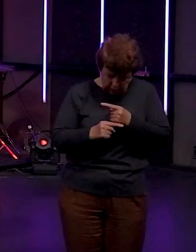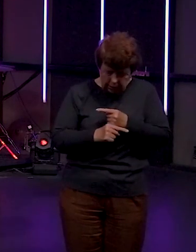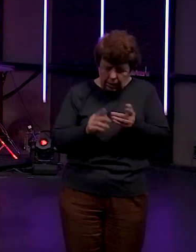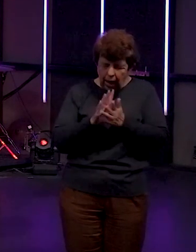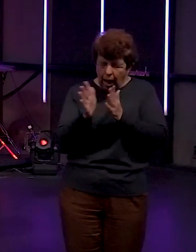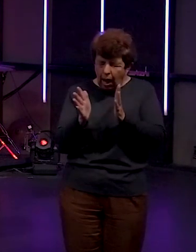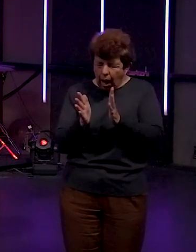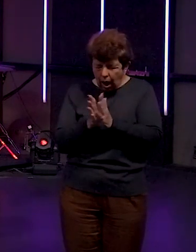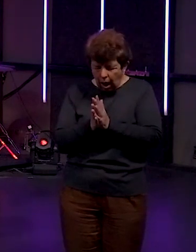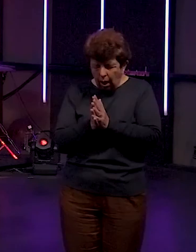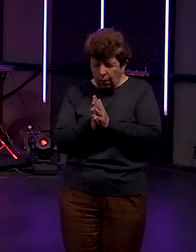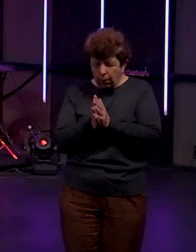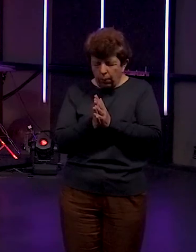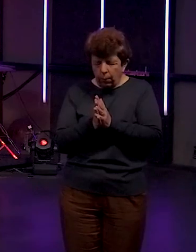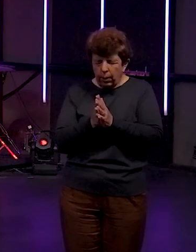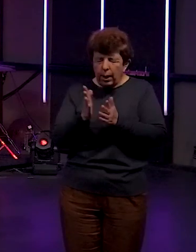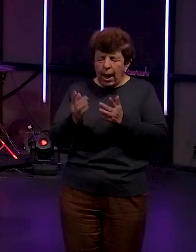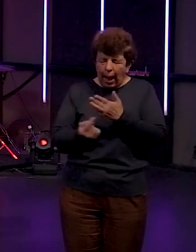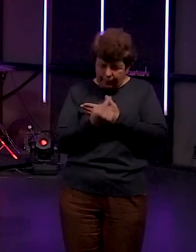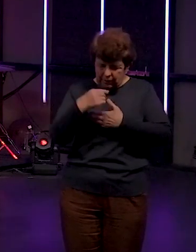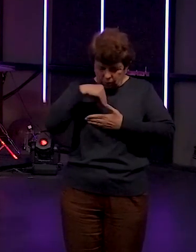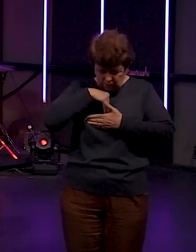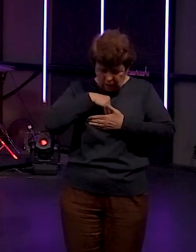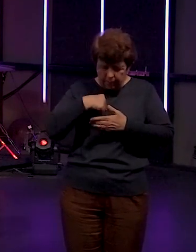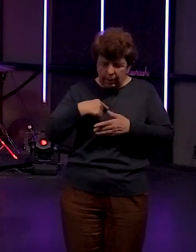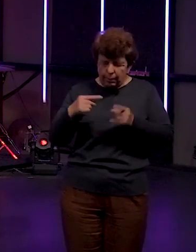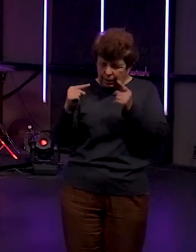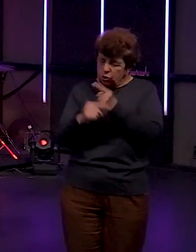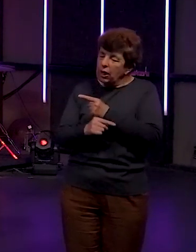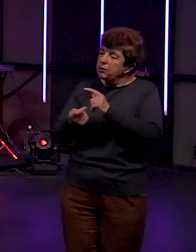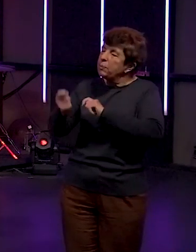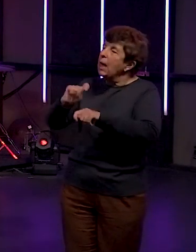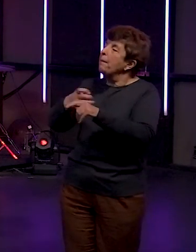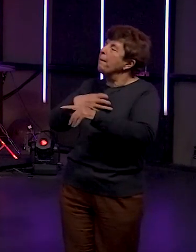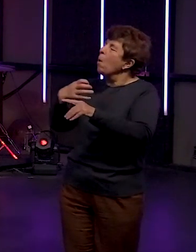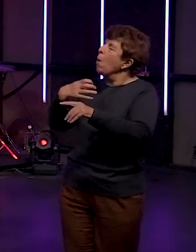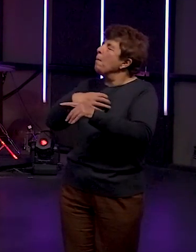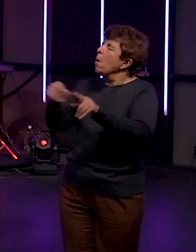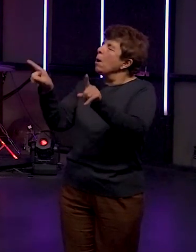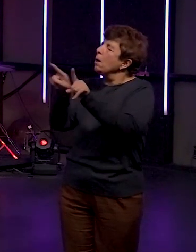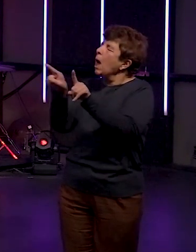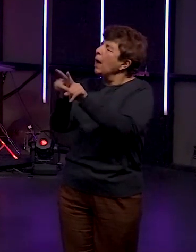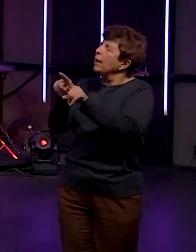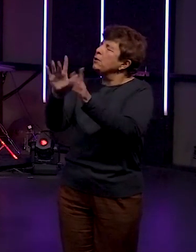takes place within me. Being transformed more and more into the image of God.